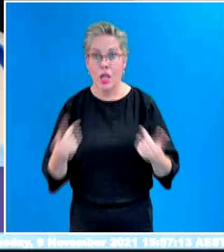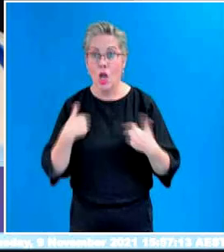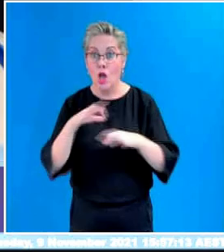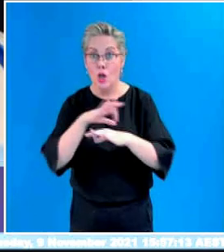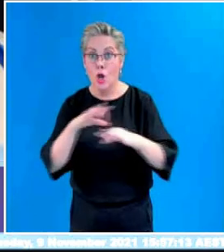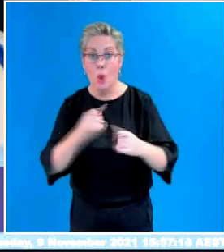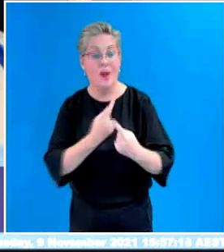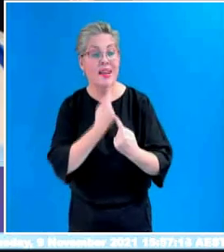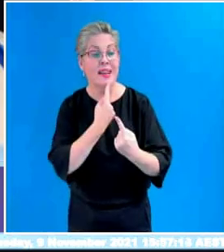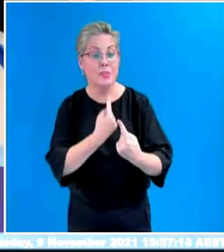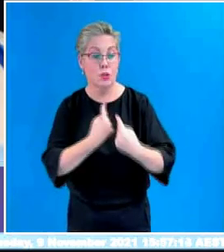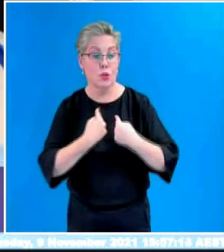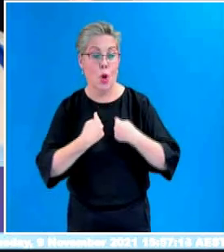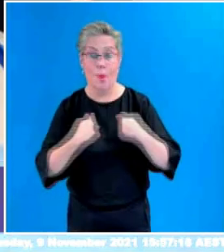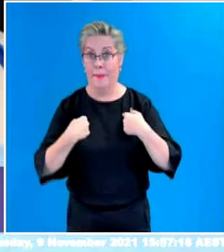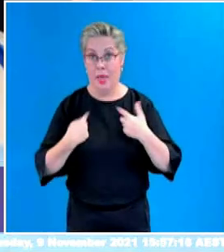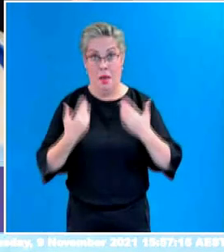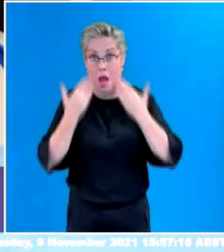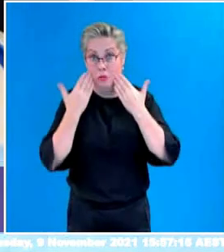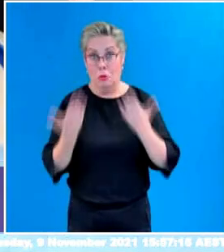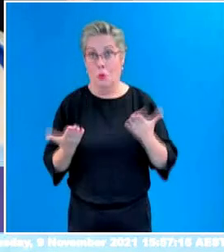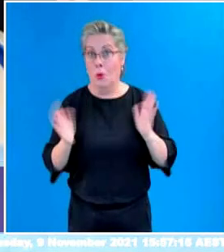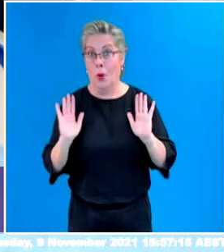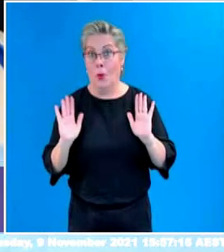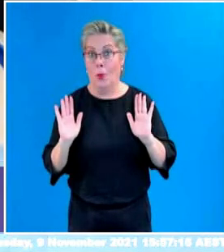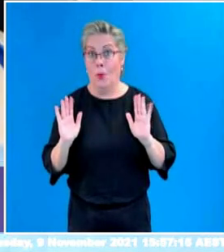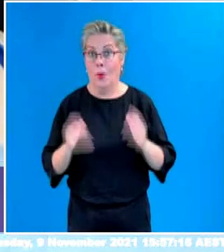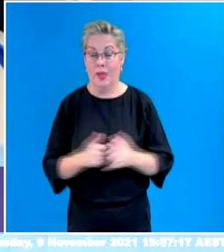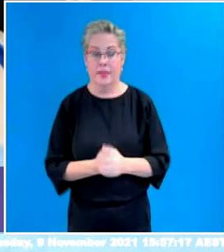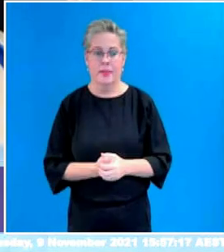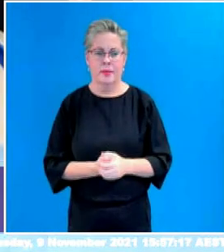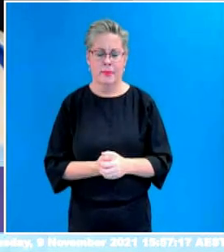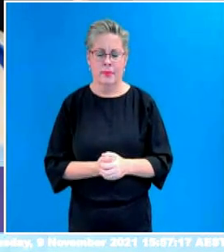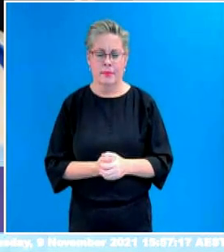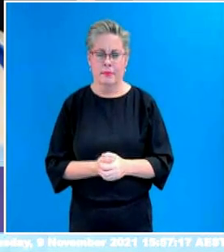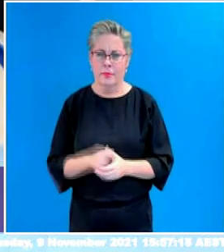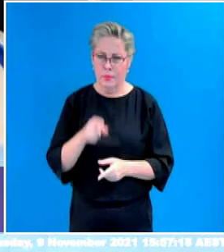Has there been any consideration that there needs to be a